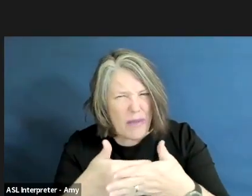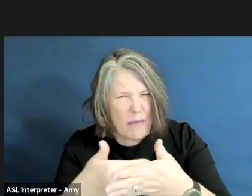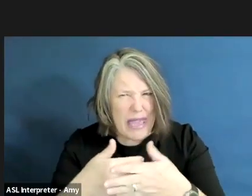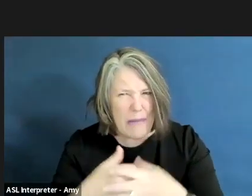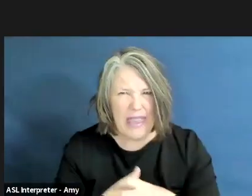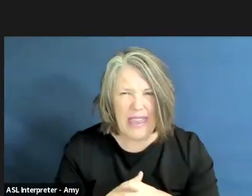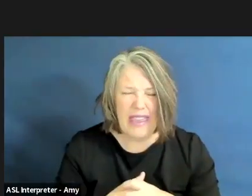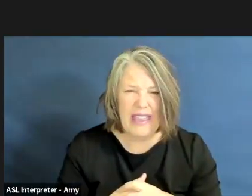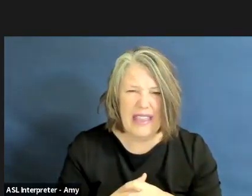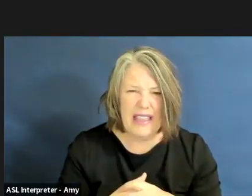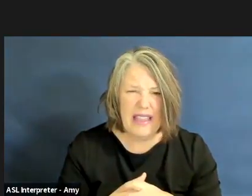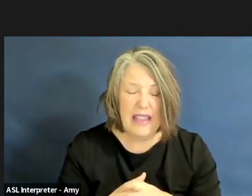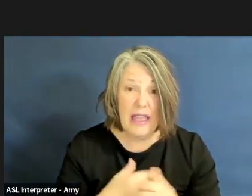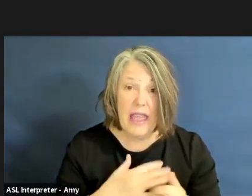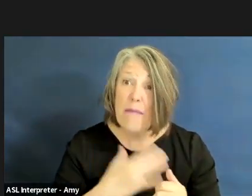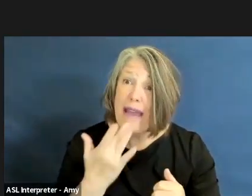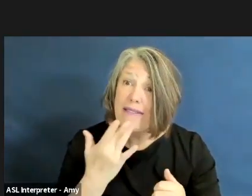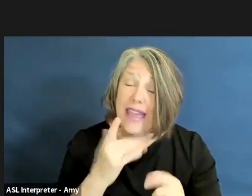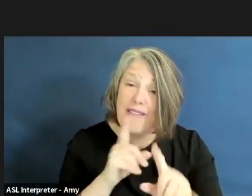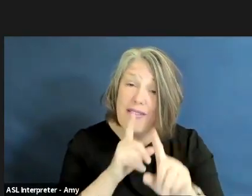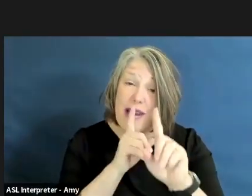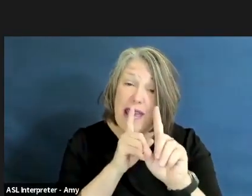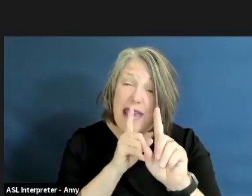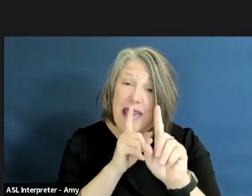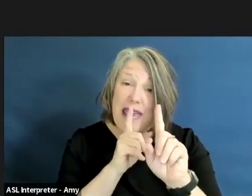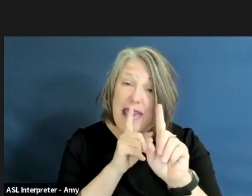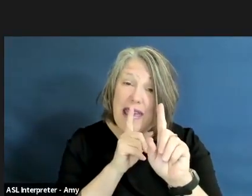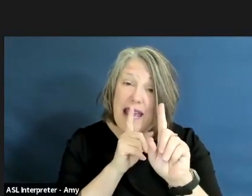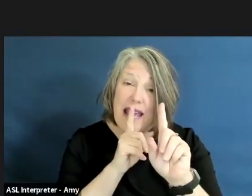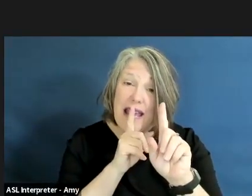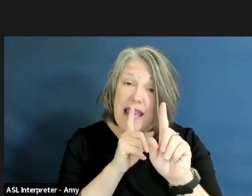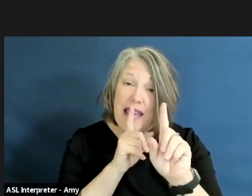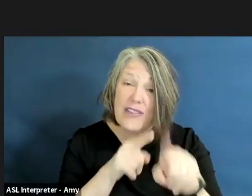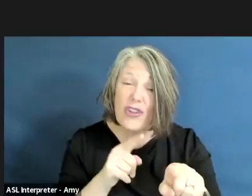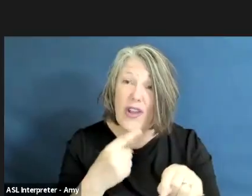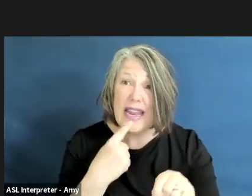And my favorite answer, my glibbest answer was on the job training.